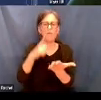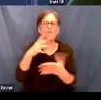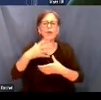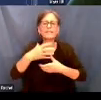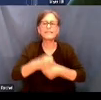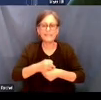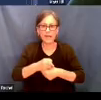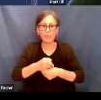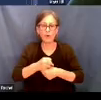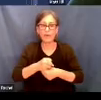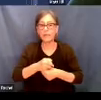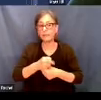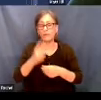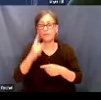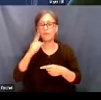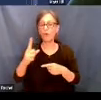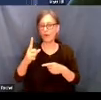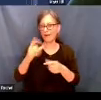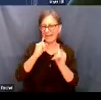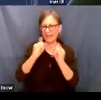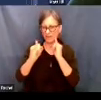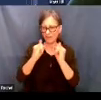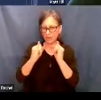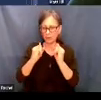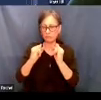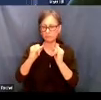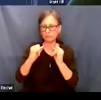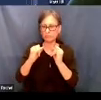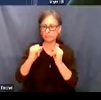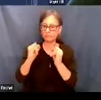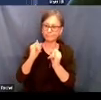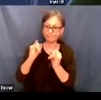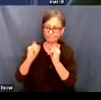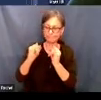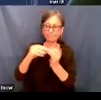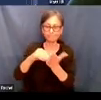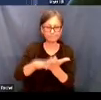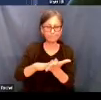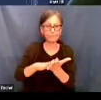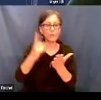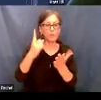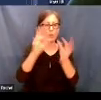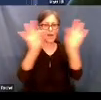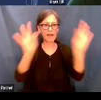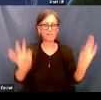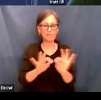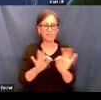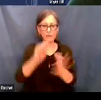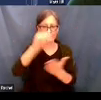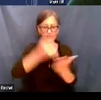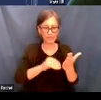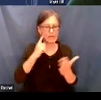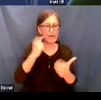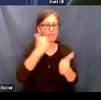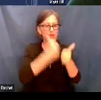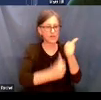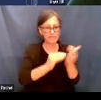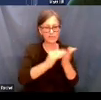of the LEA's interview of the student. One form should be completed for each pupil interviewed.